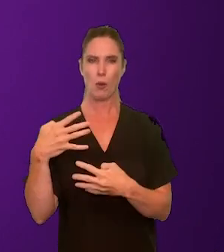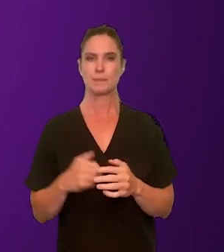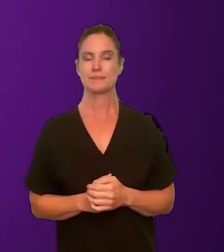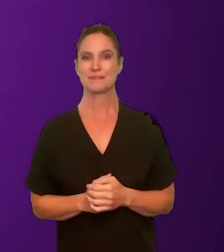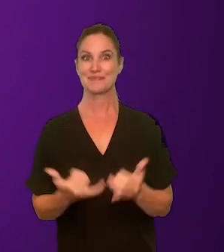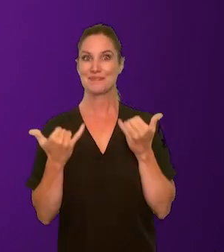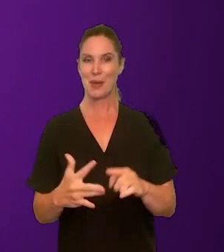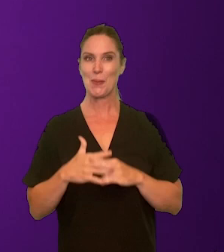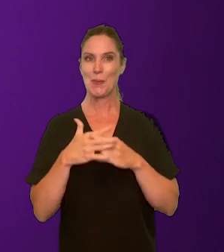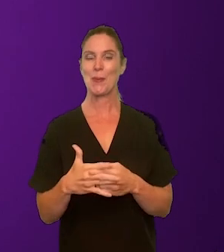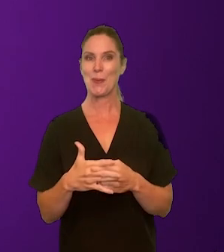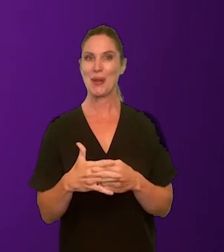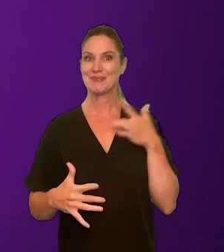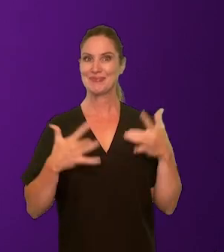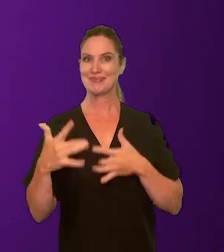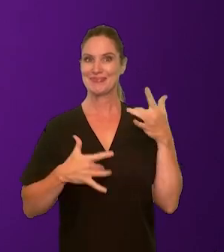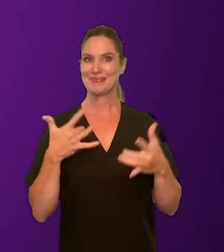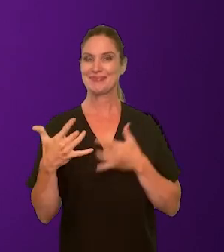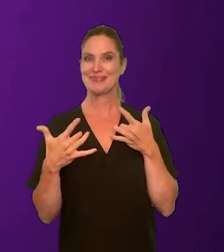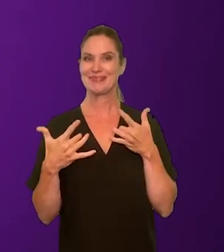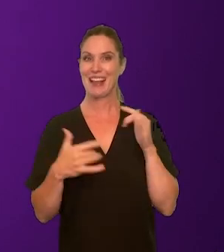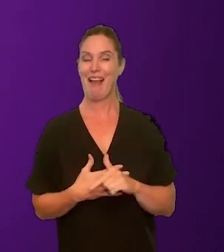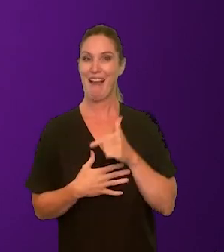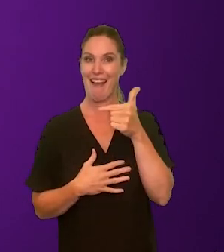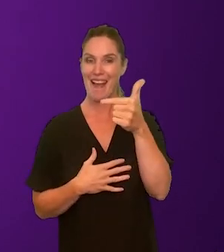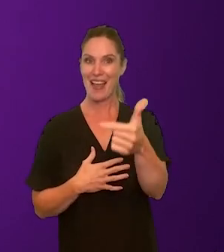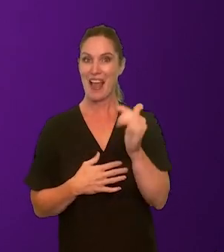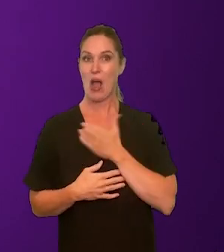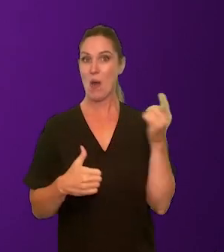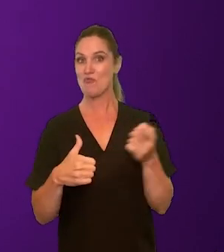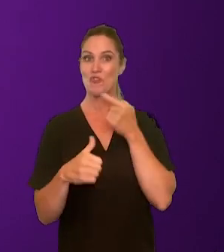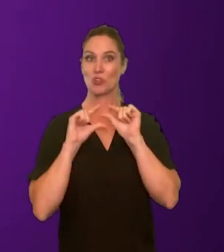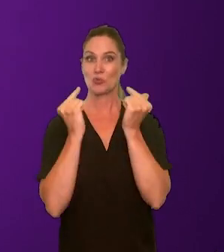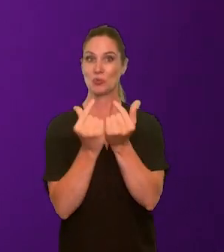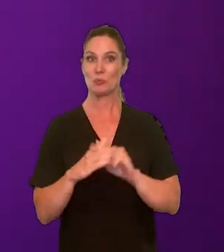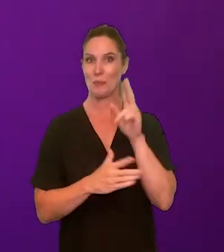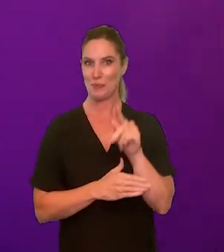Without further ado, I am excited to now pass the screen over to our first group of startups.